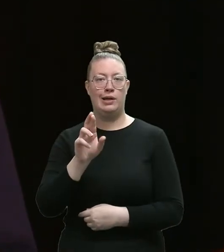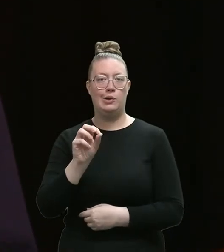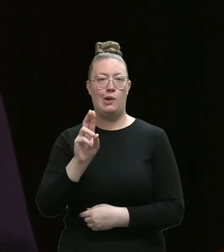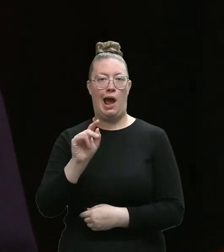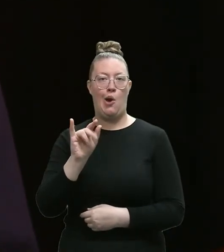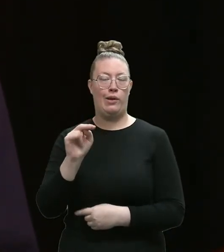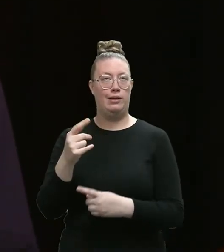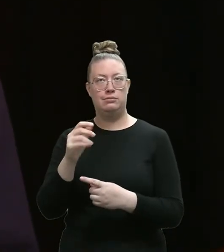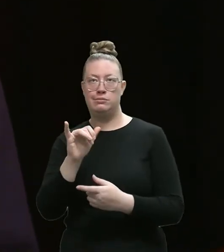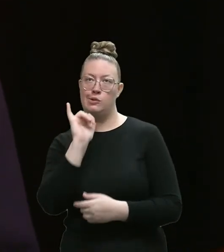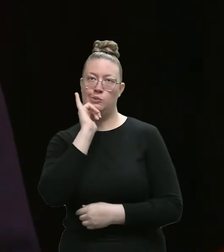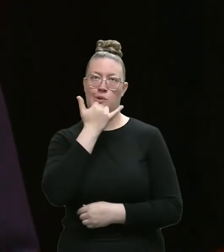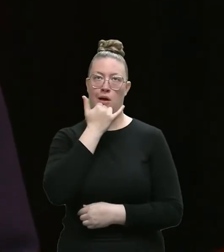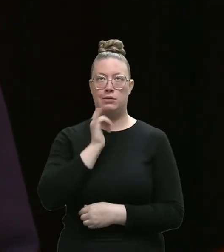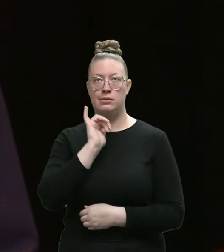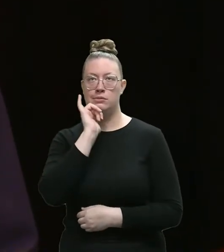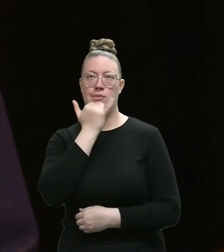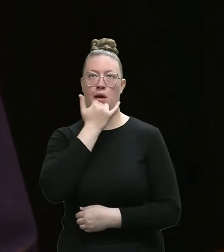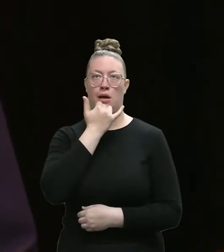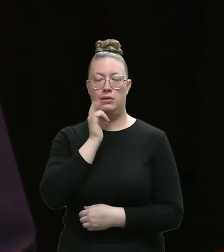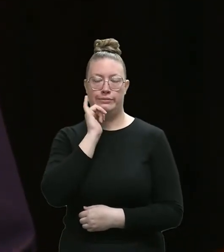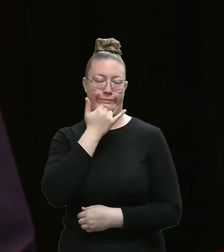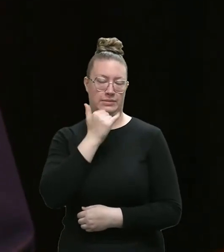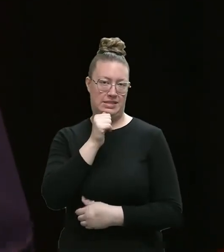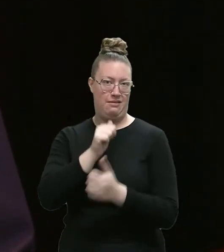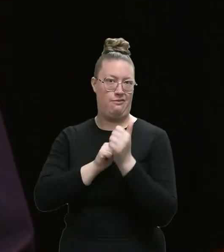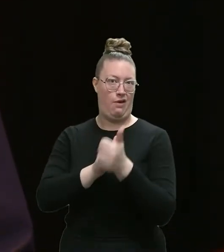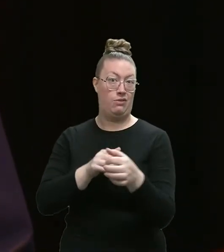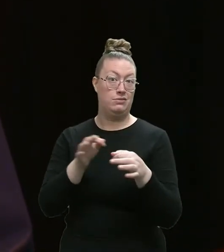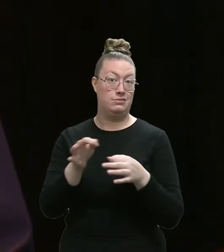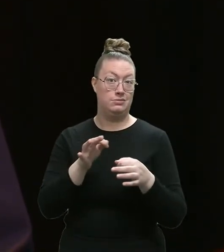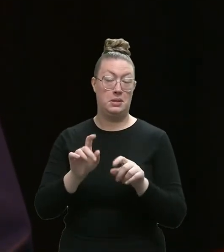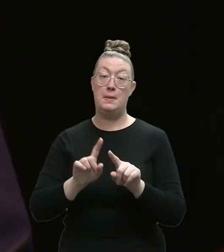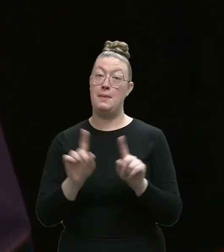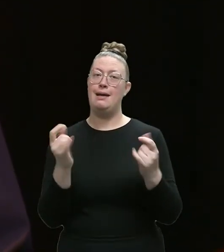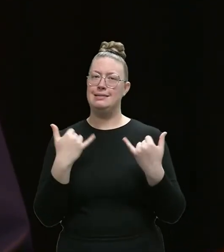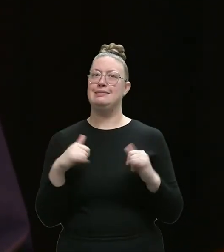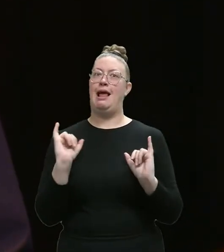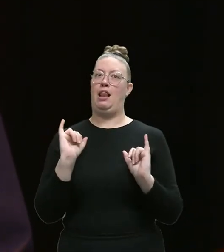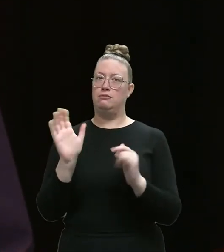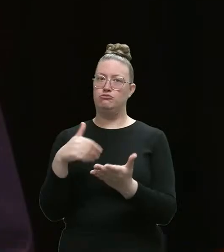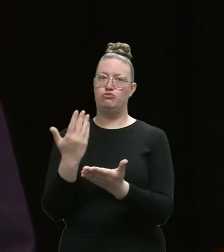introduce and recognize participating members of NIC leadership.